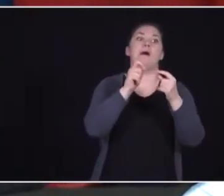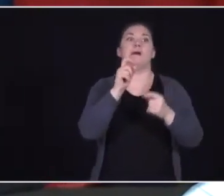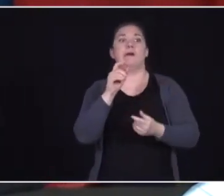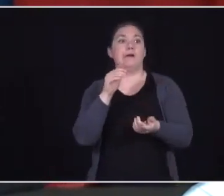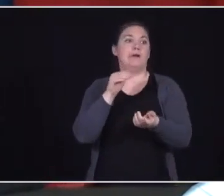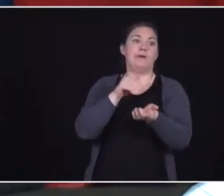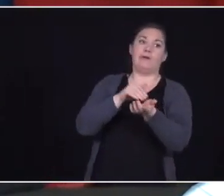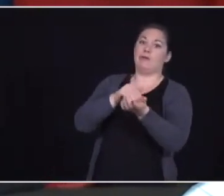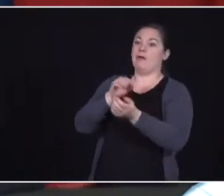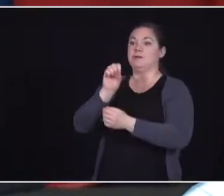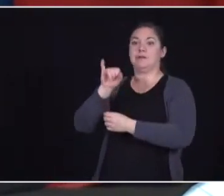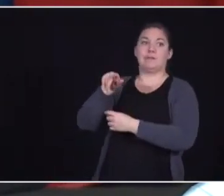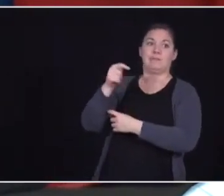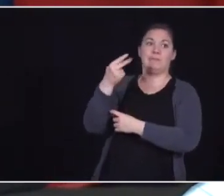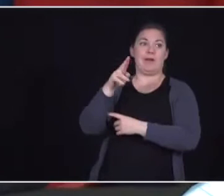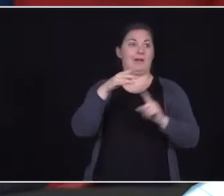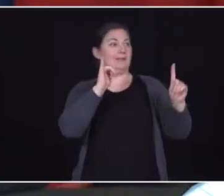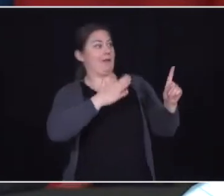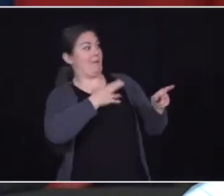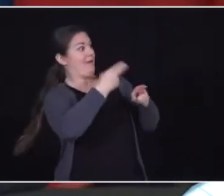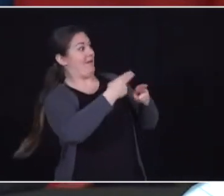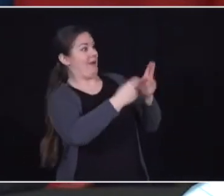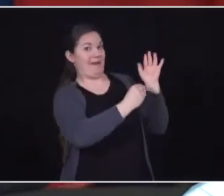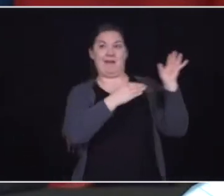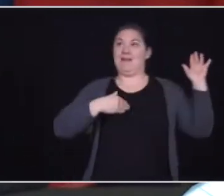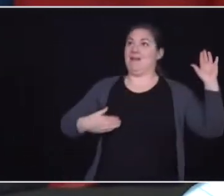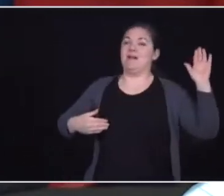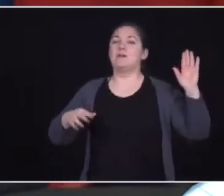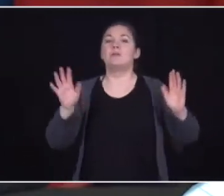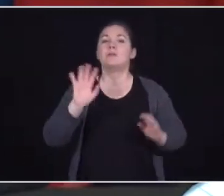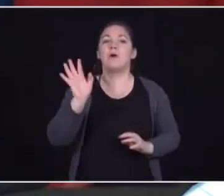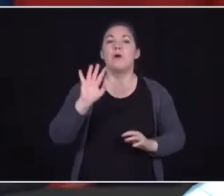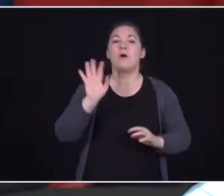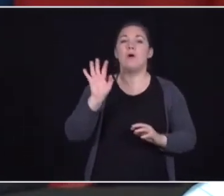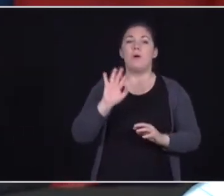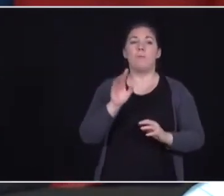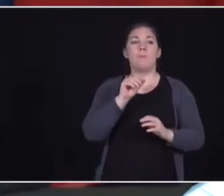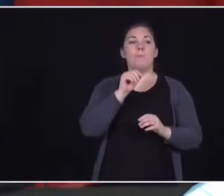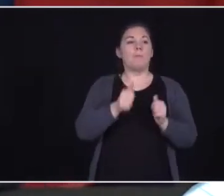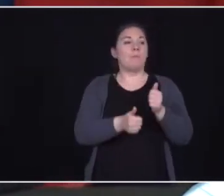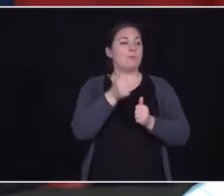We were hoping to sort through those over the next number of weeks and have that information